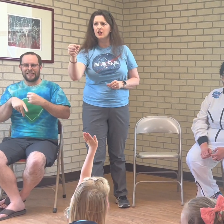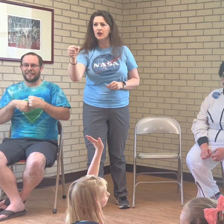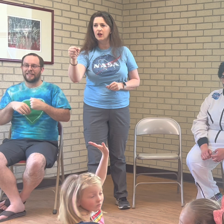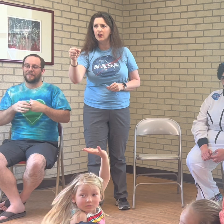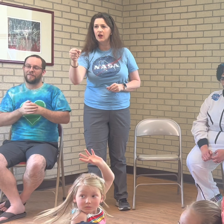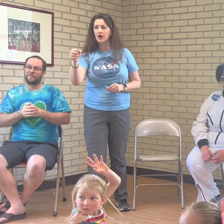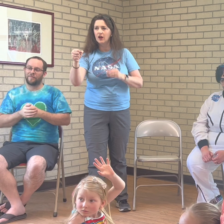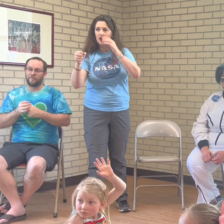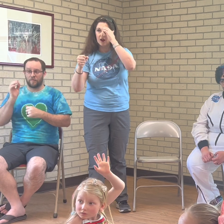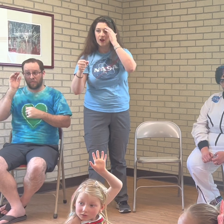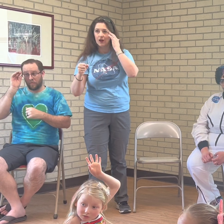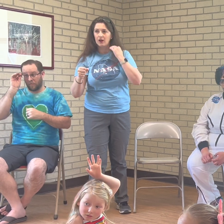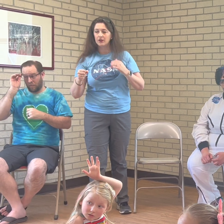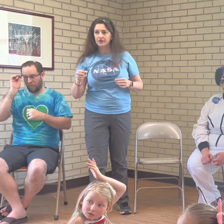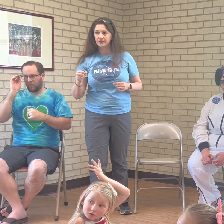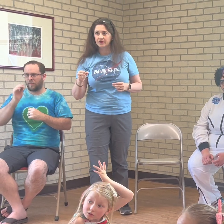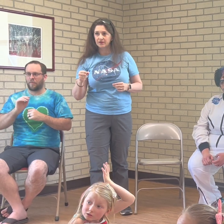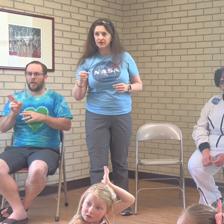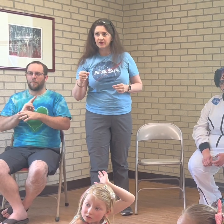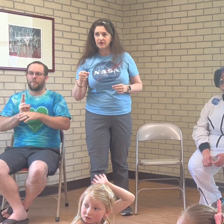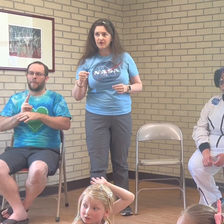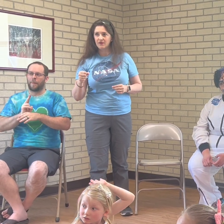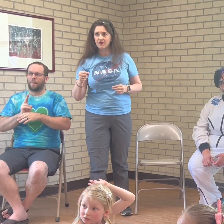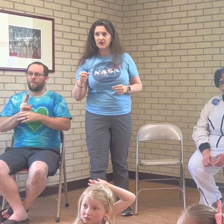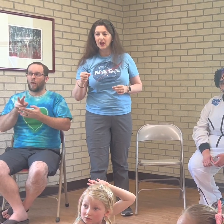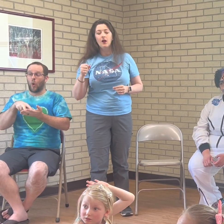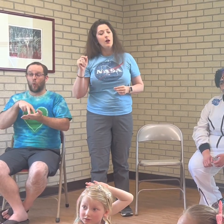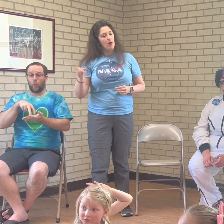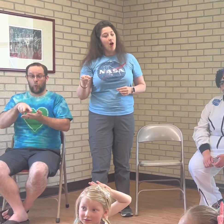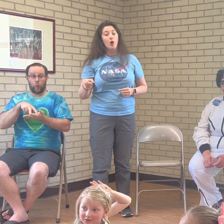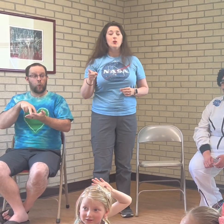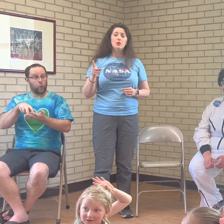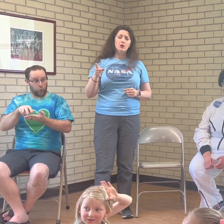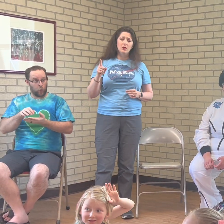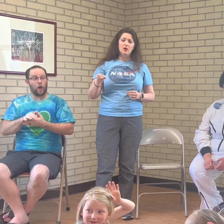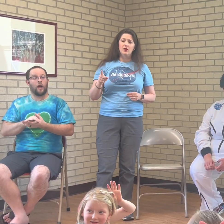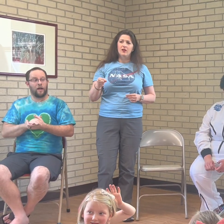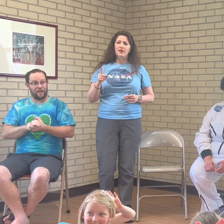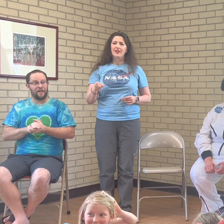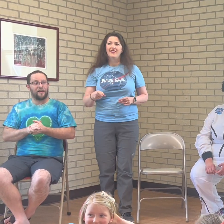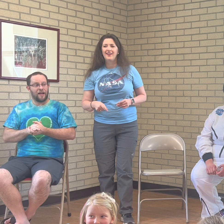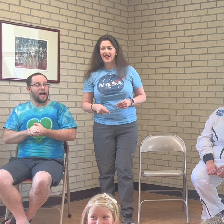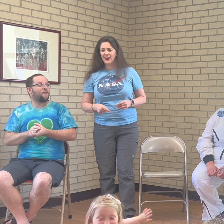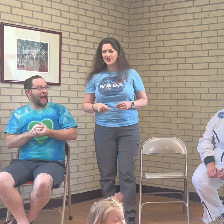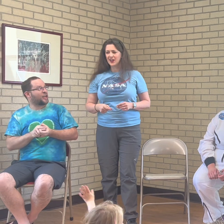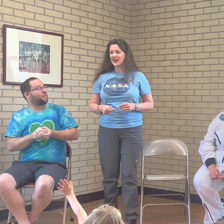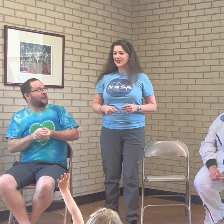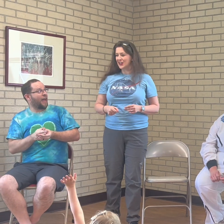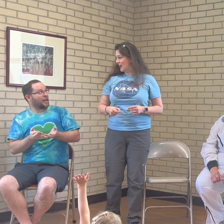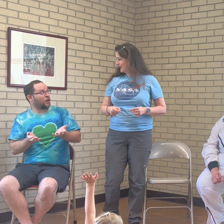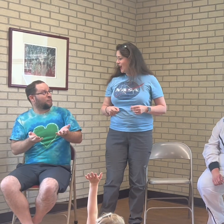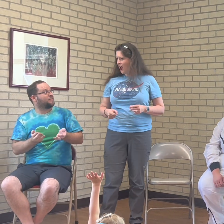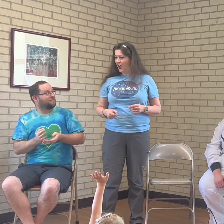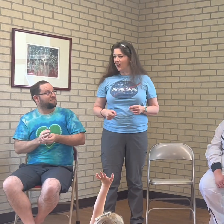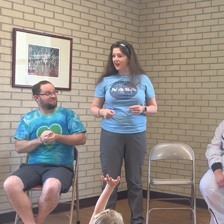Audience: Um, maybe you can use a vacuum? Dr. Shannon: Oo! That's an idea.